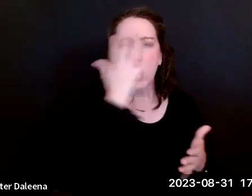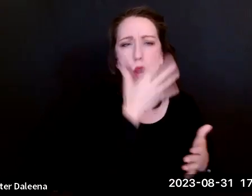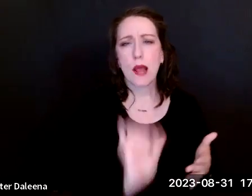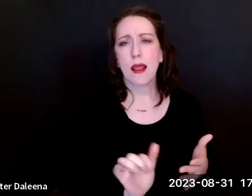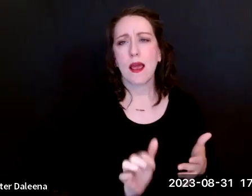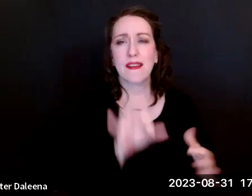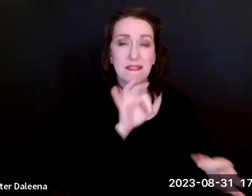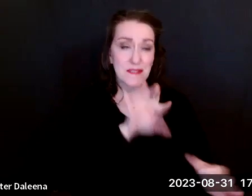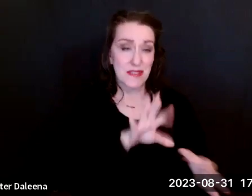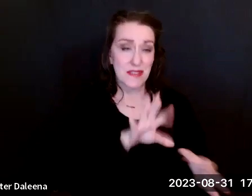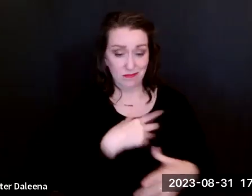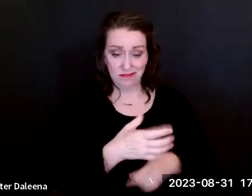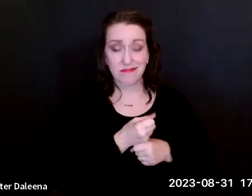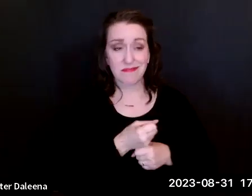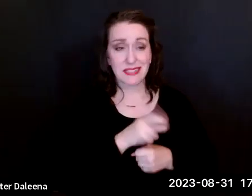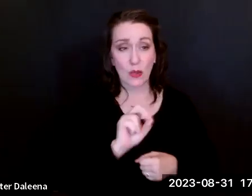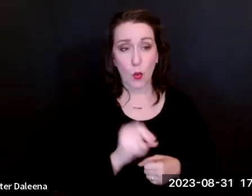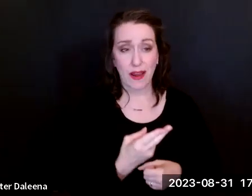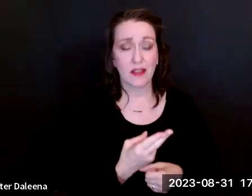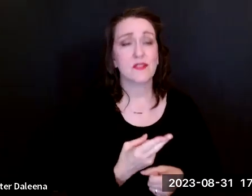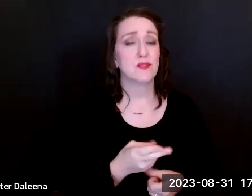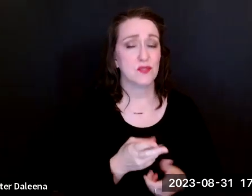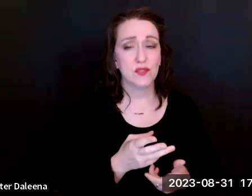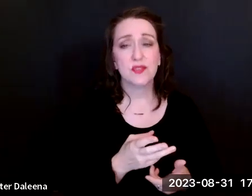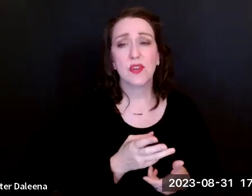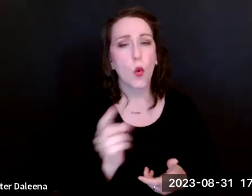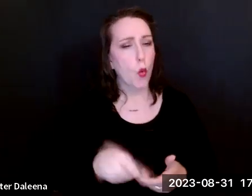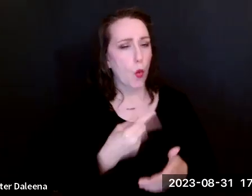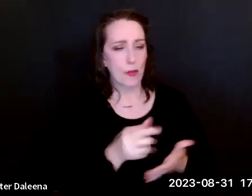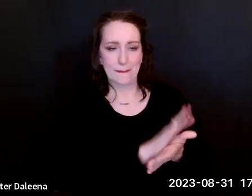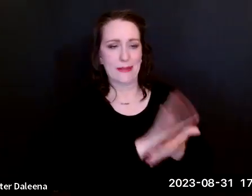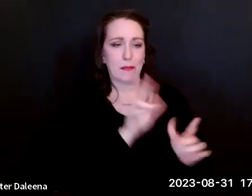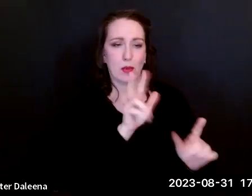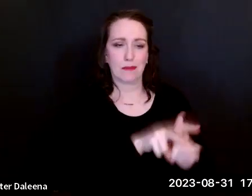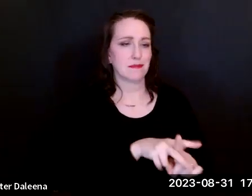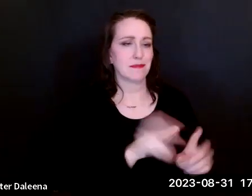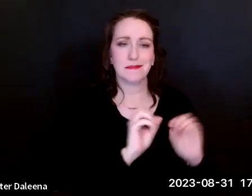feedback we're getting from Doh is that they it's only a paper application there's no way to submit